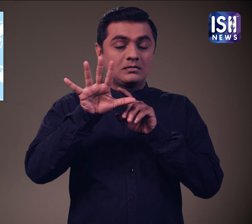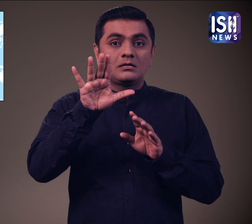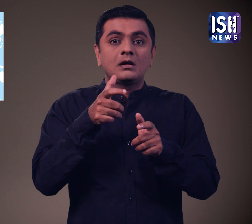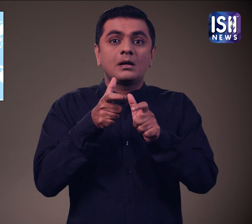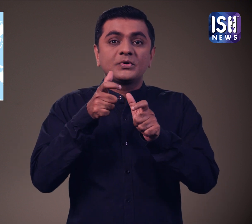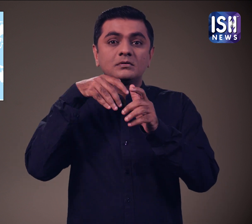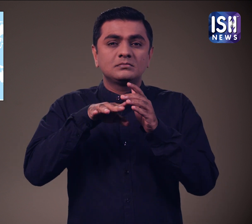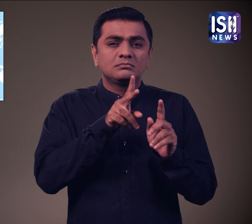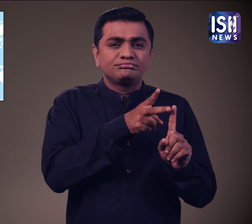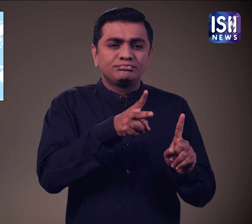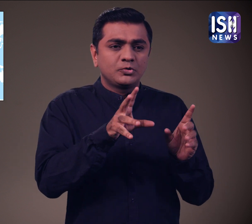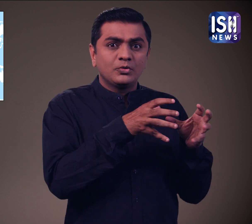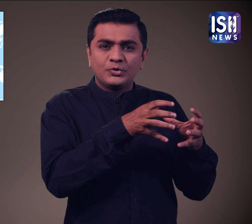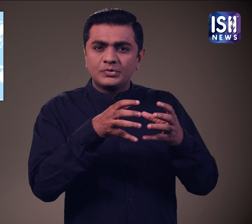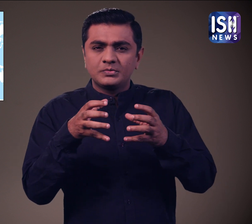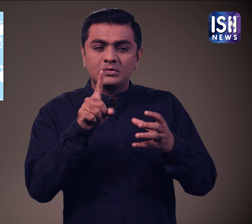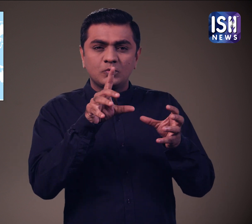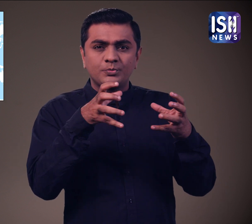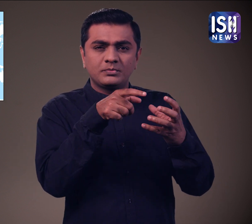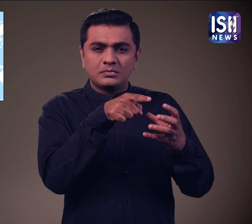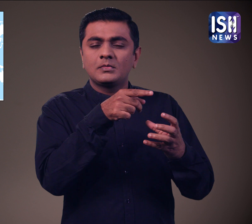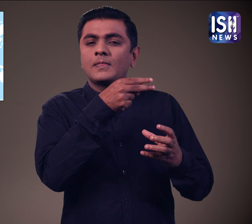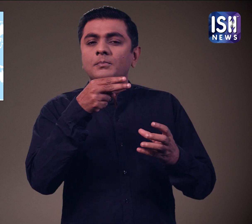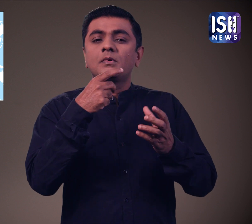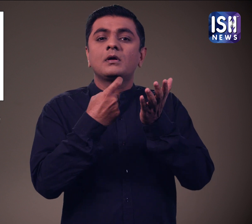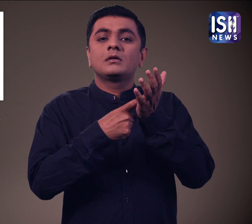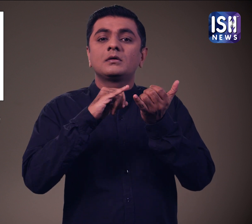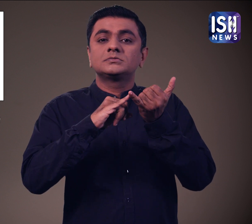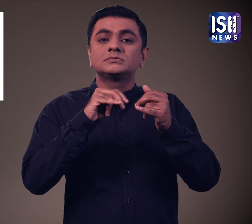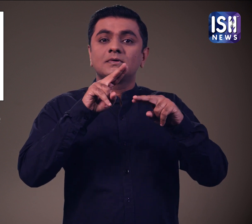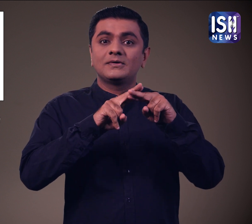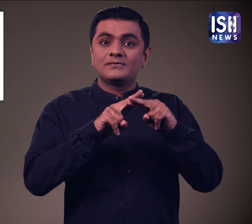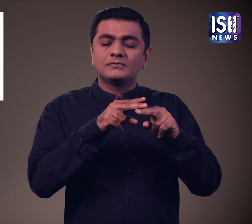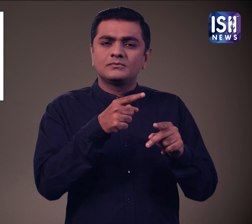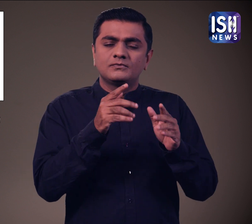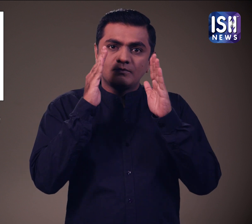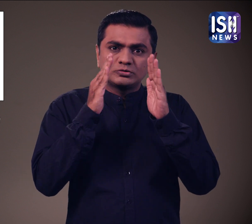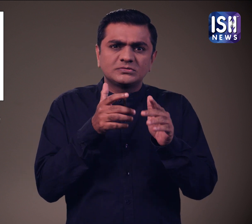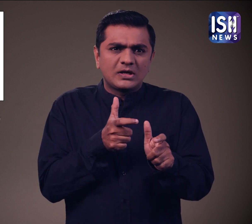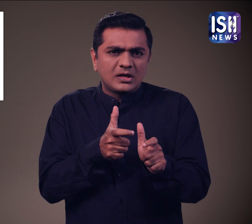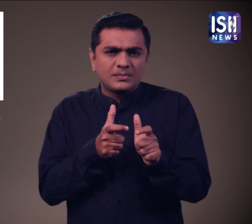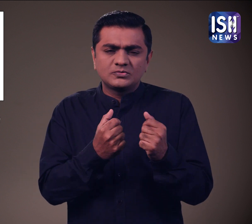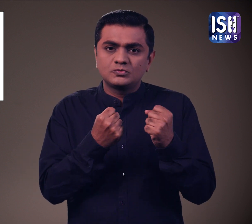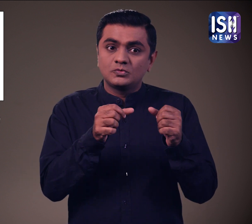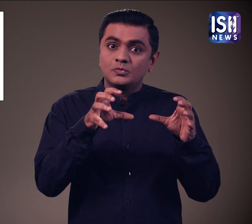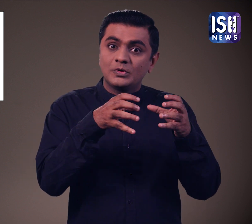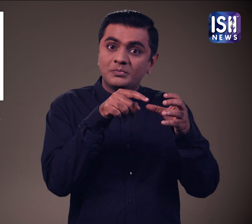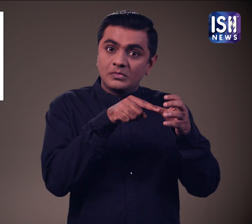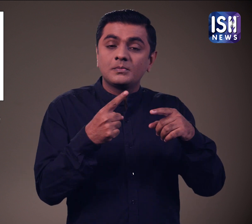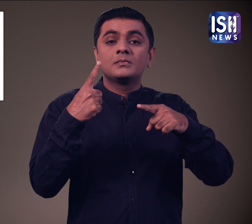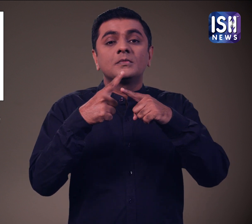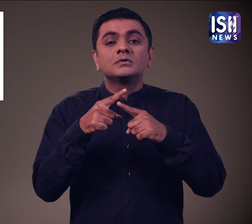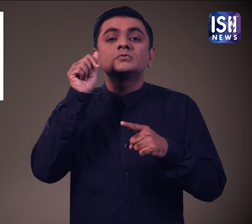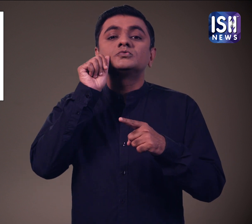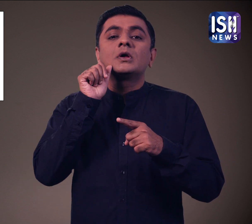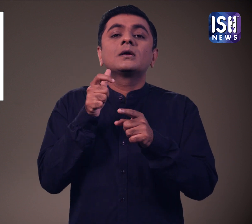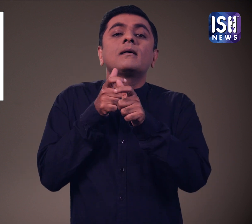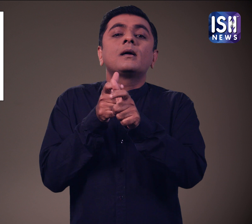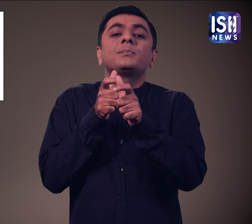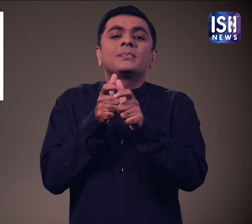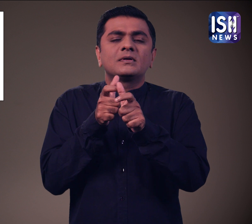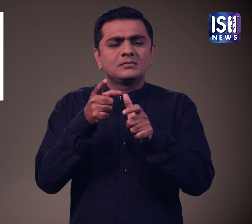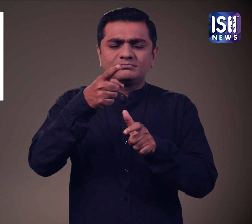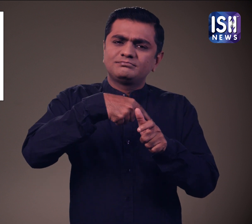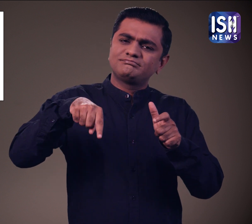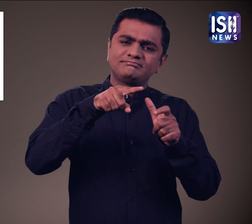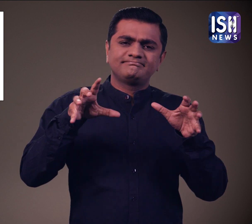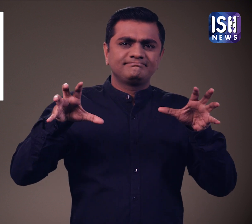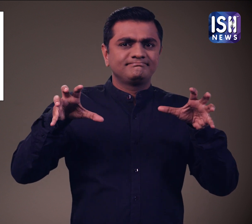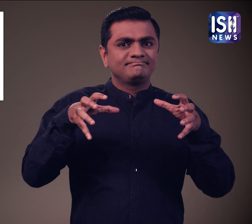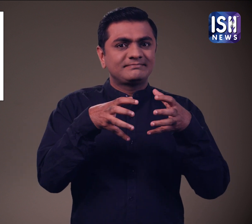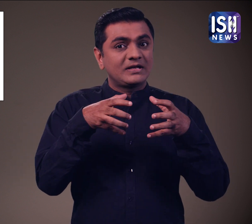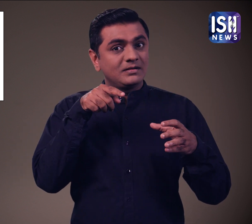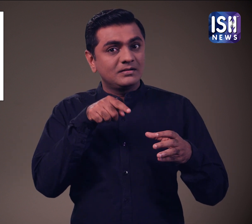The country has an army and para military force called the Rapid Support Force (RSF).